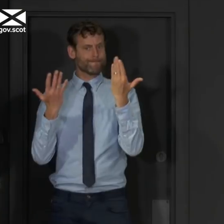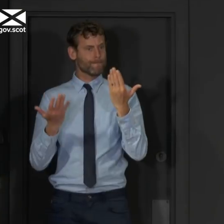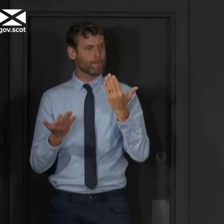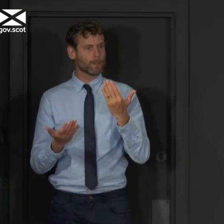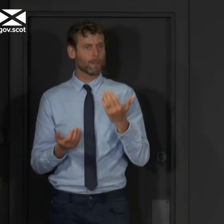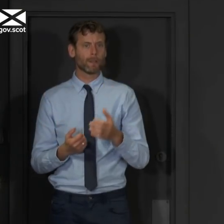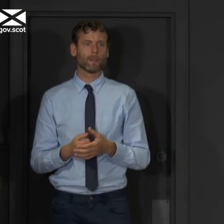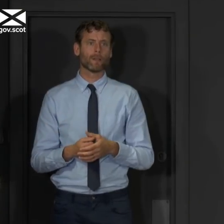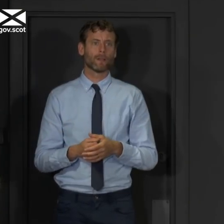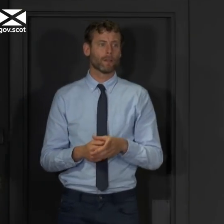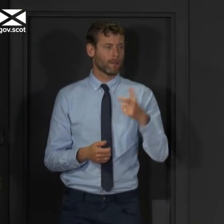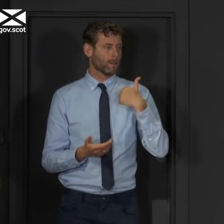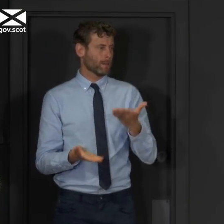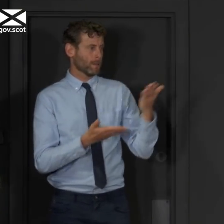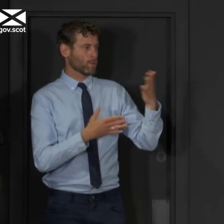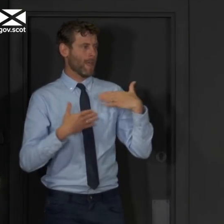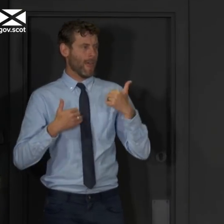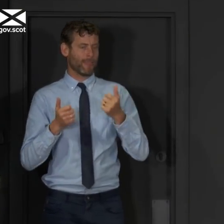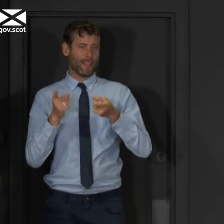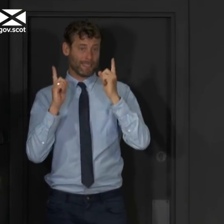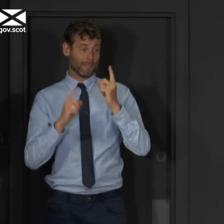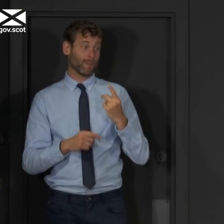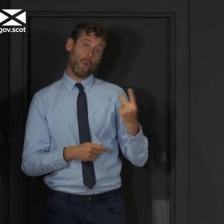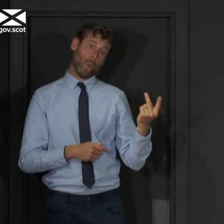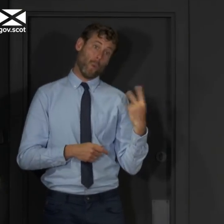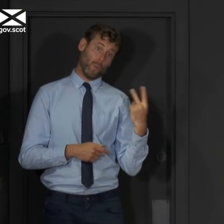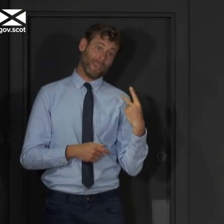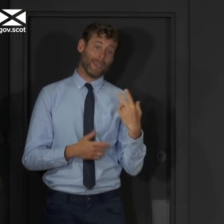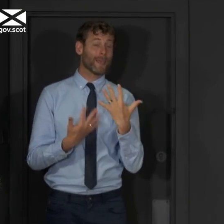I'll hand over to the Health Secretary, but I think she and I have been clear we want